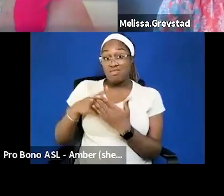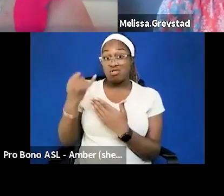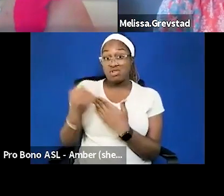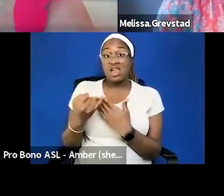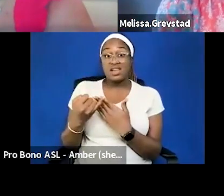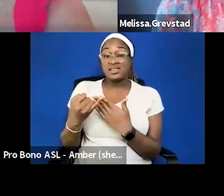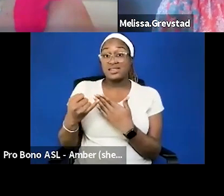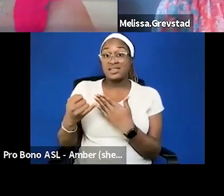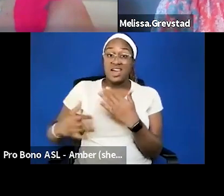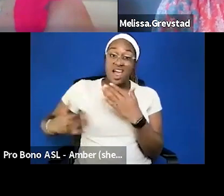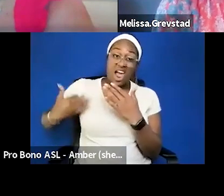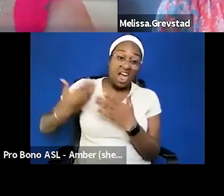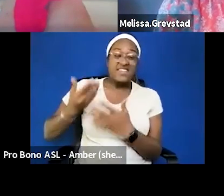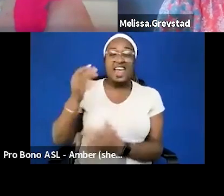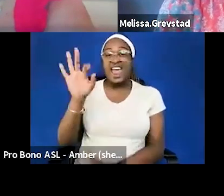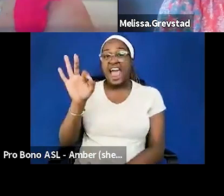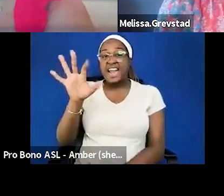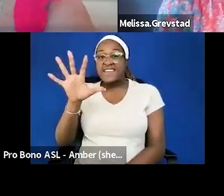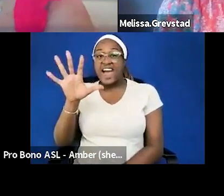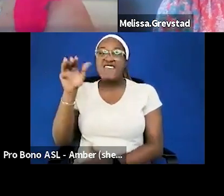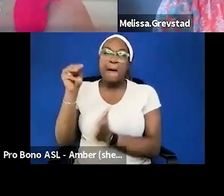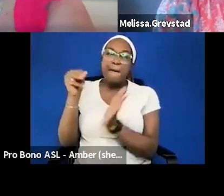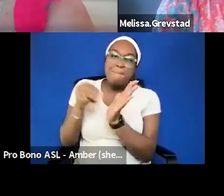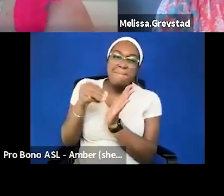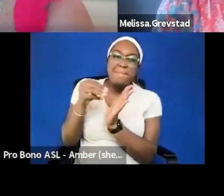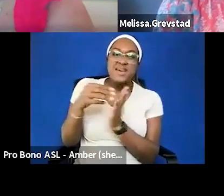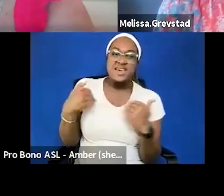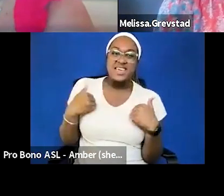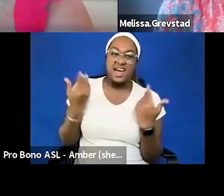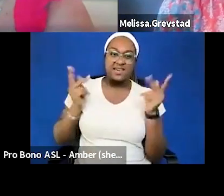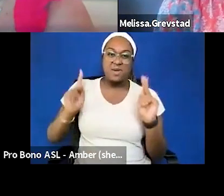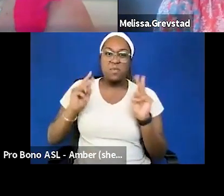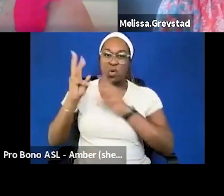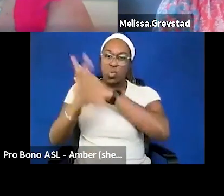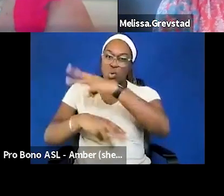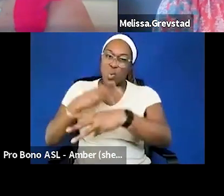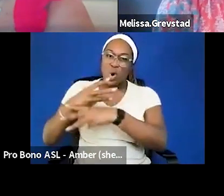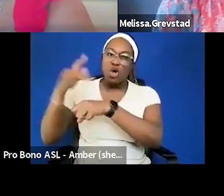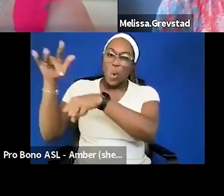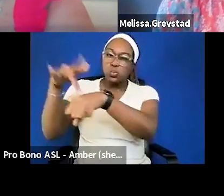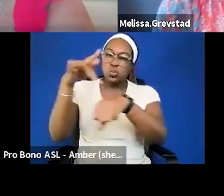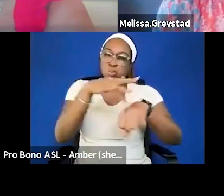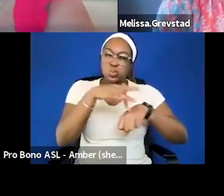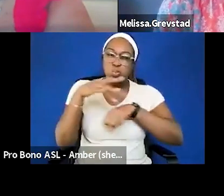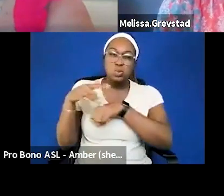95 million young people and 250 markets around the world. We're pacing very well on track to hit our target